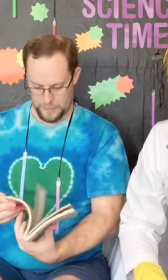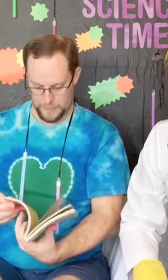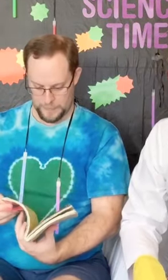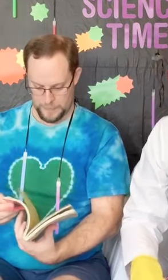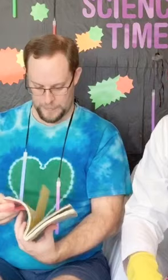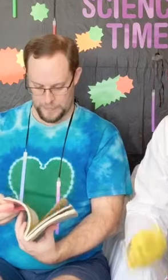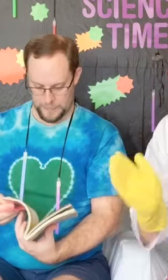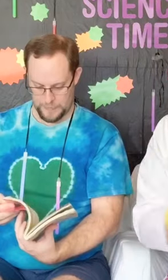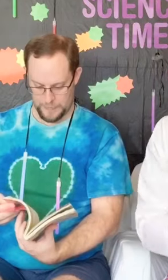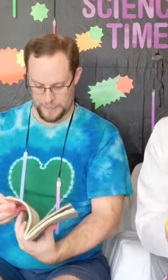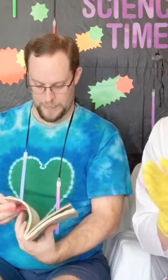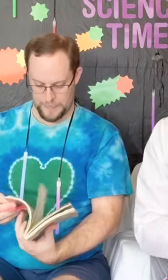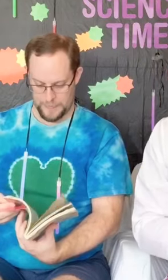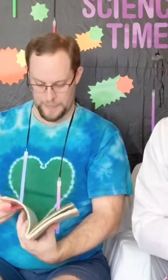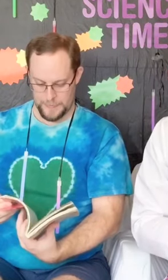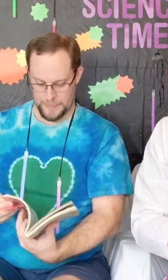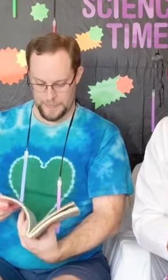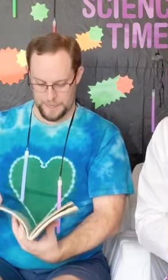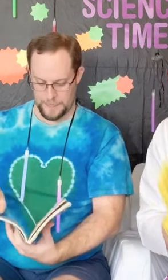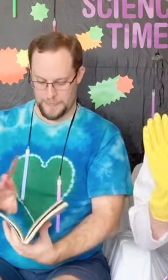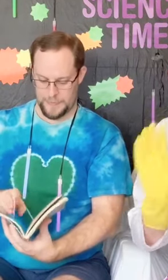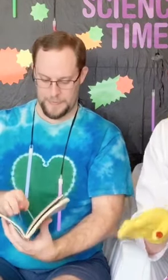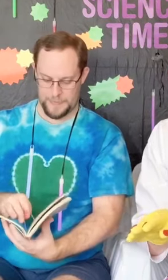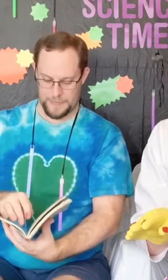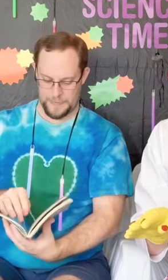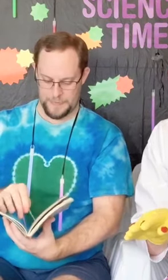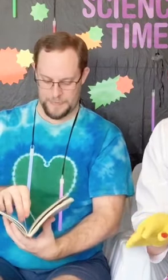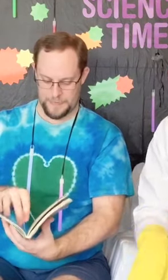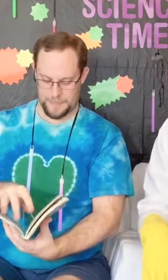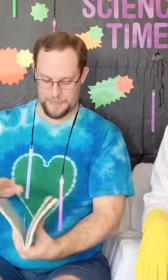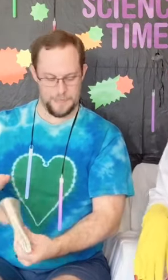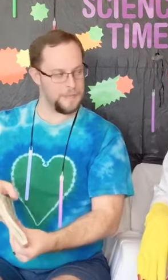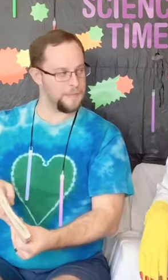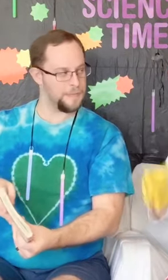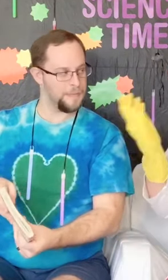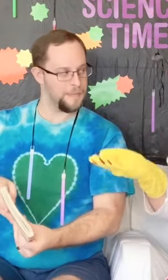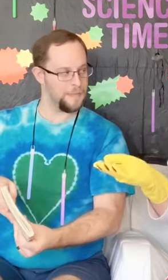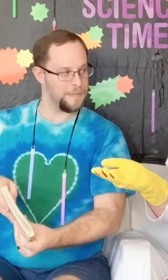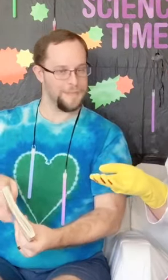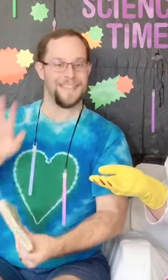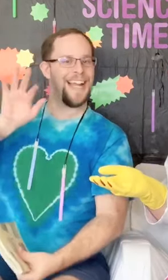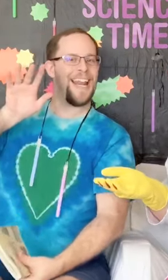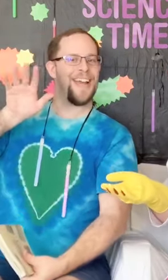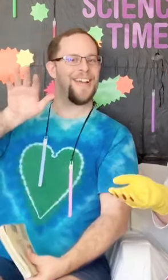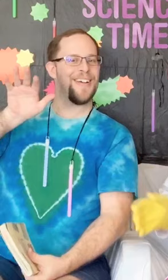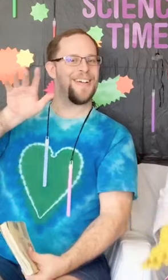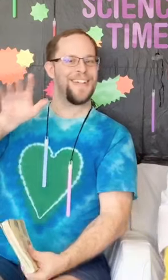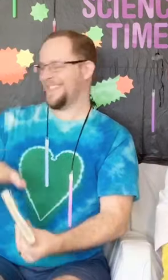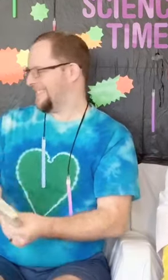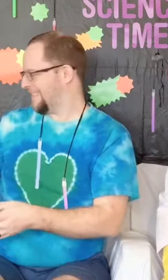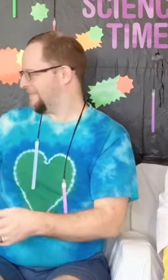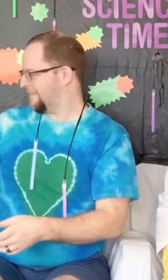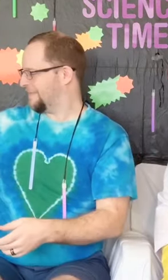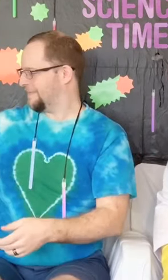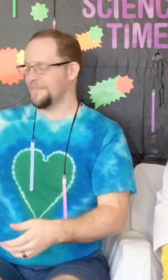here today at Science Time with the Queens. I'm very happy that you're here. And we have Mr. Aaron. Hi, Mr. Aaron!